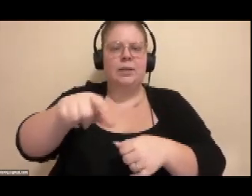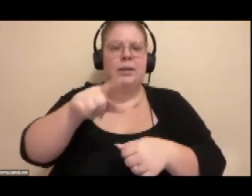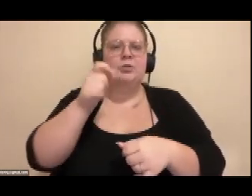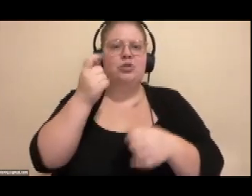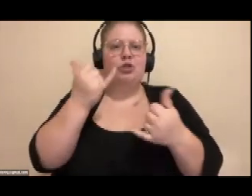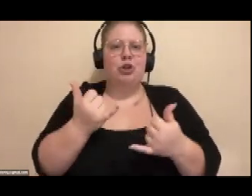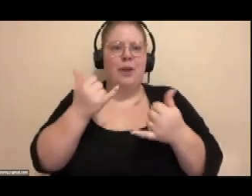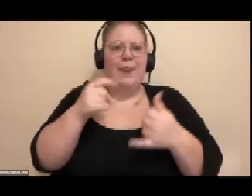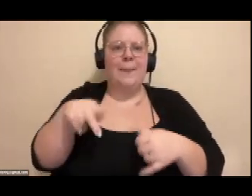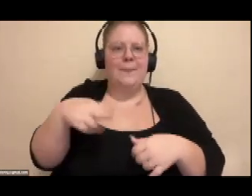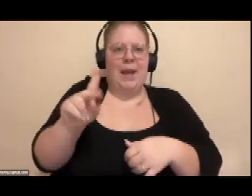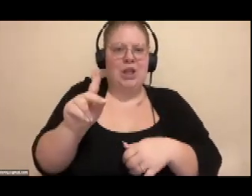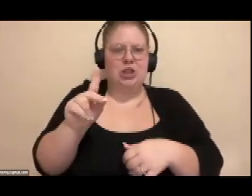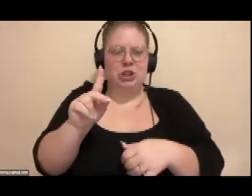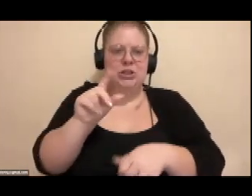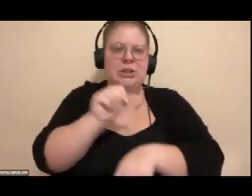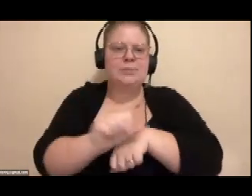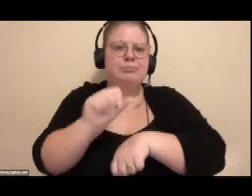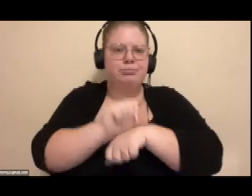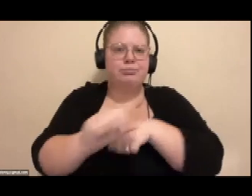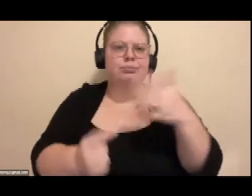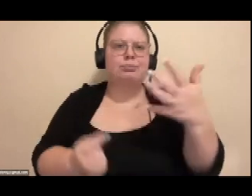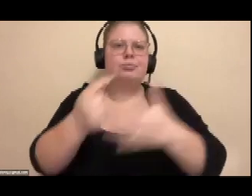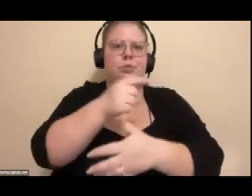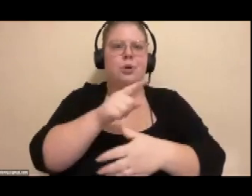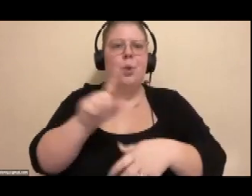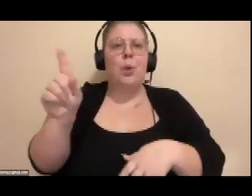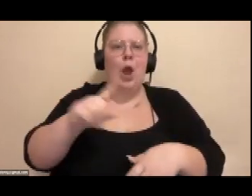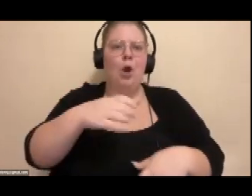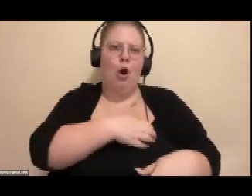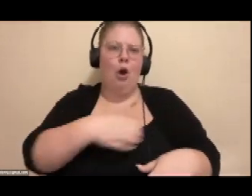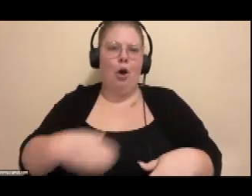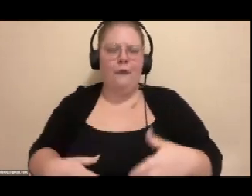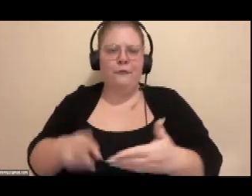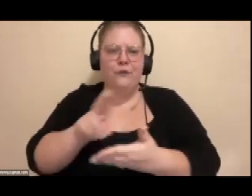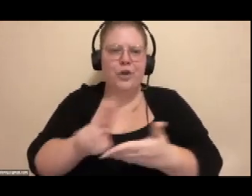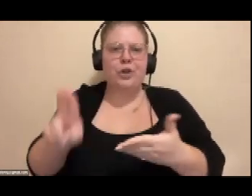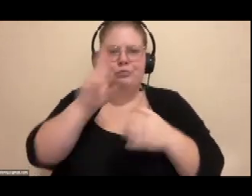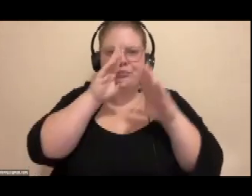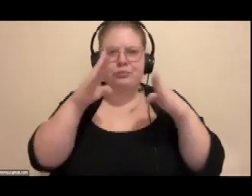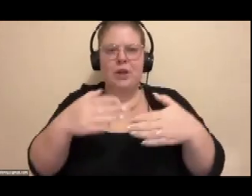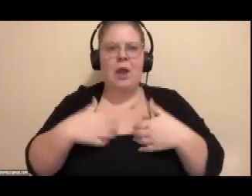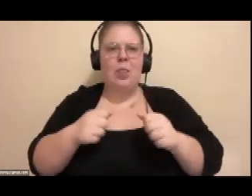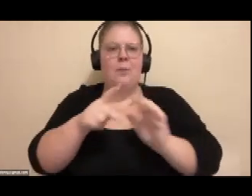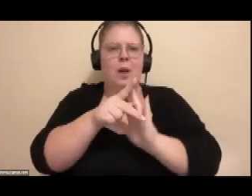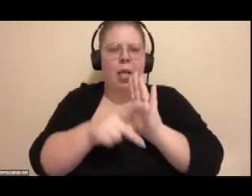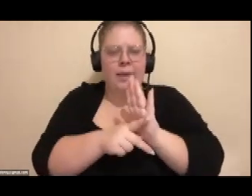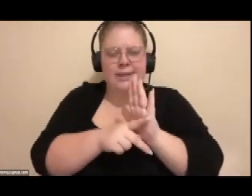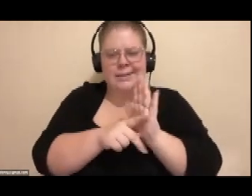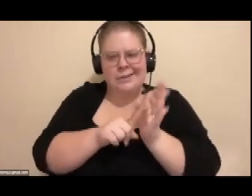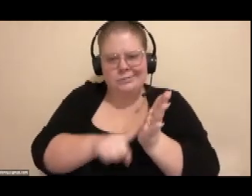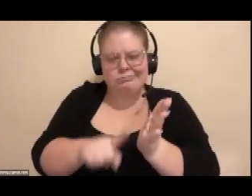in health policy at Harvard, where his research focuses on long term services and supports disability,